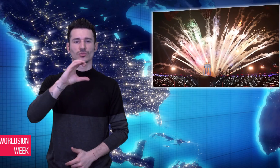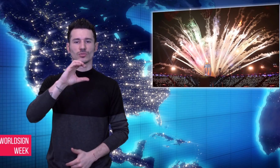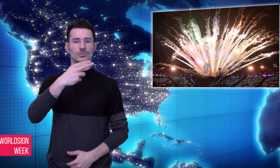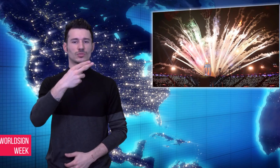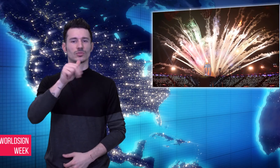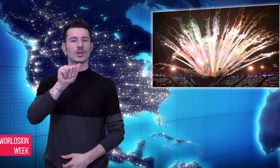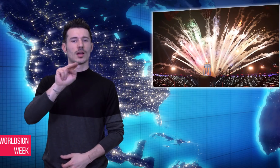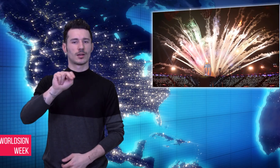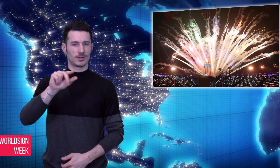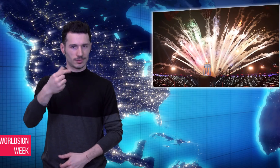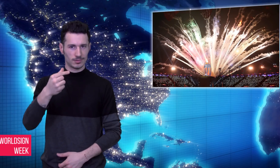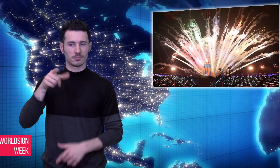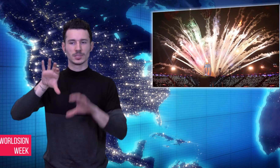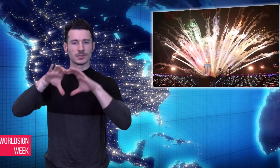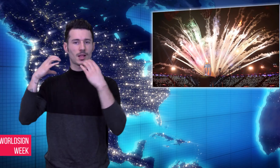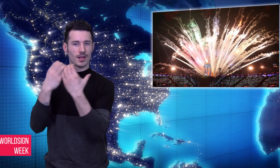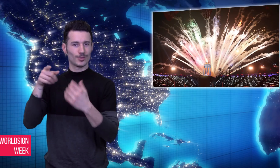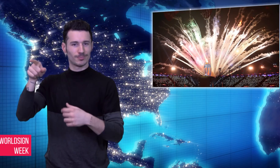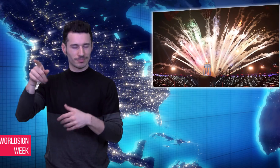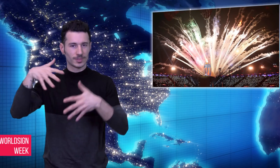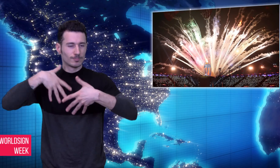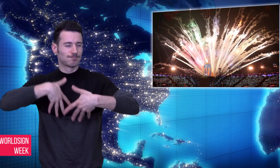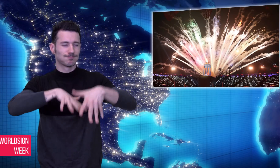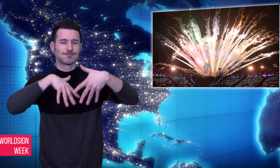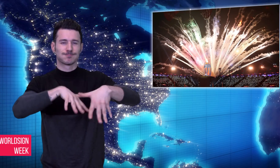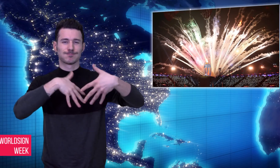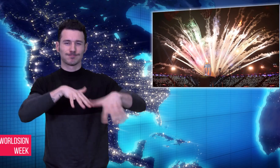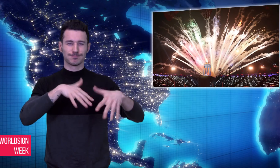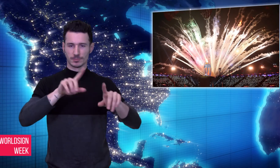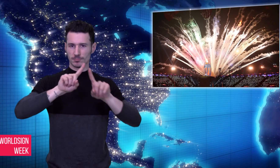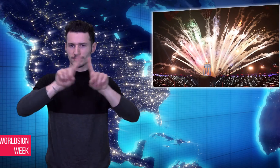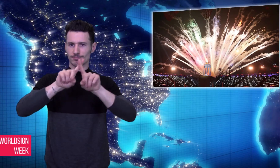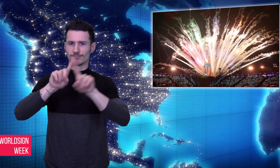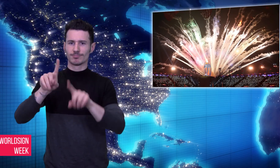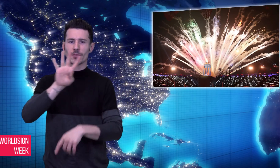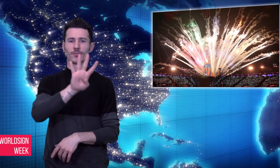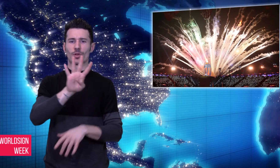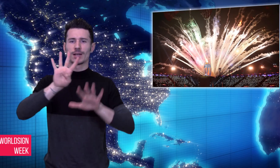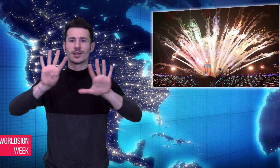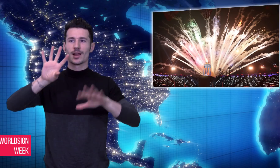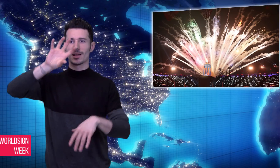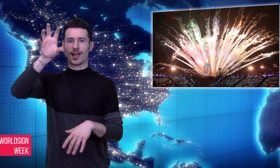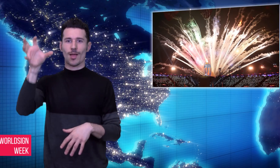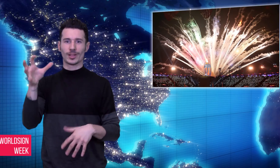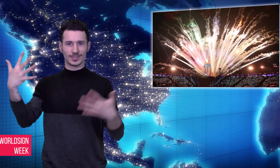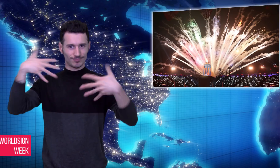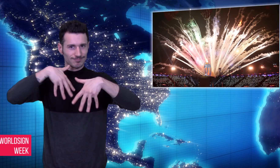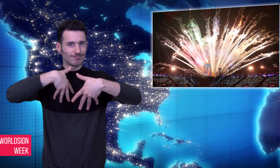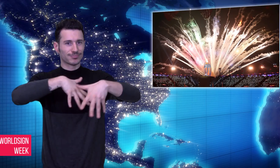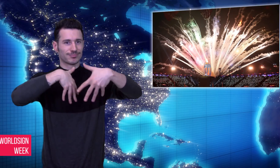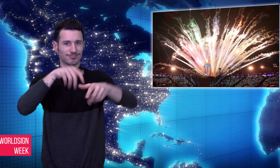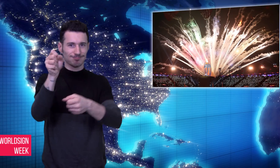Stadium, representing 49 countries, to open the Winter Paralympics 2018. There